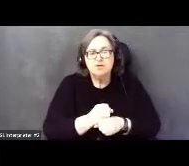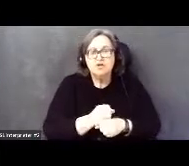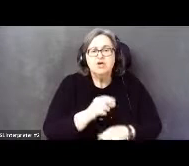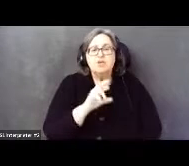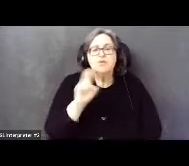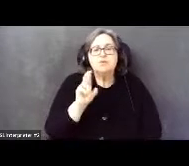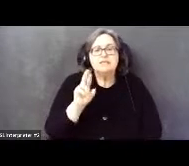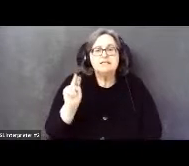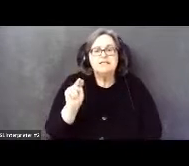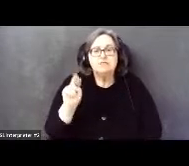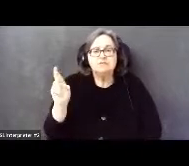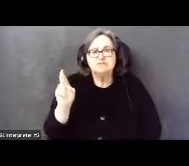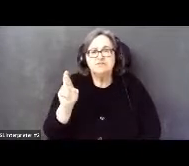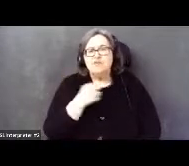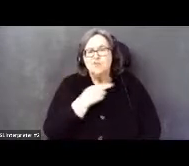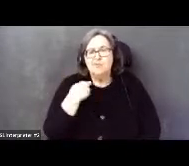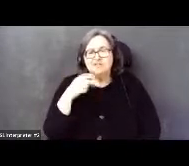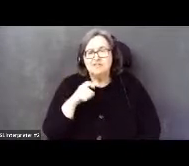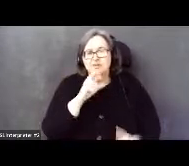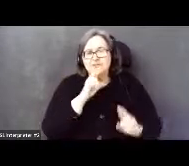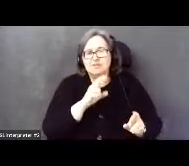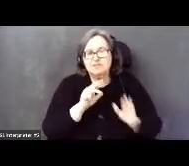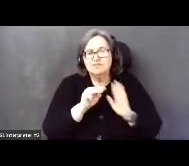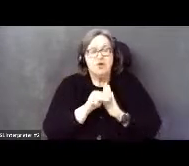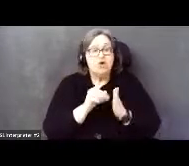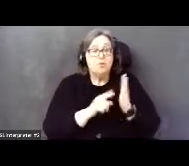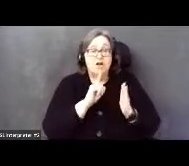look at what the risks are for specific